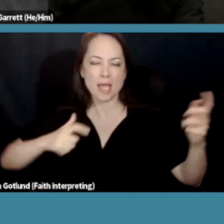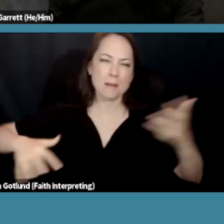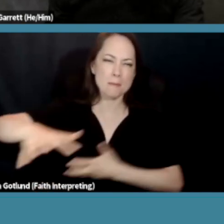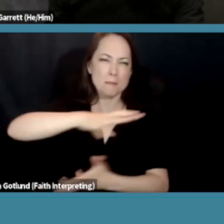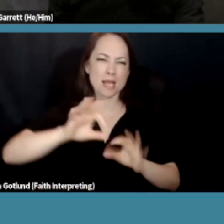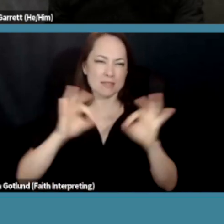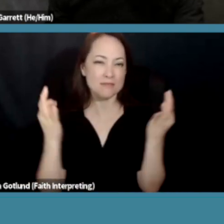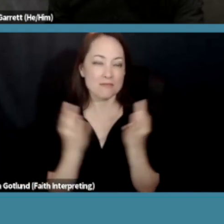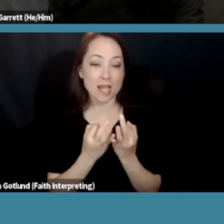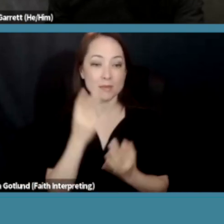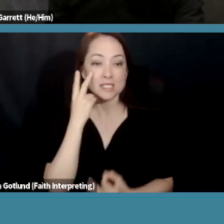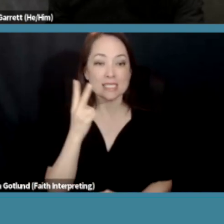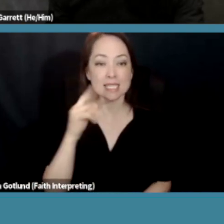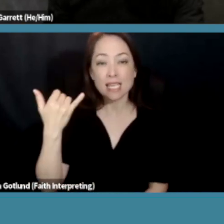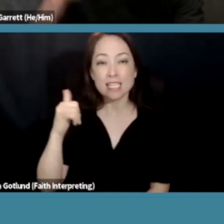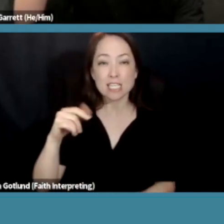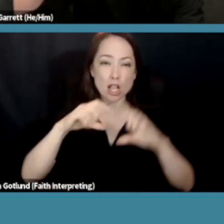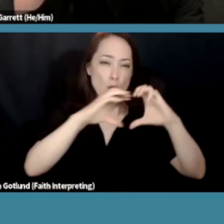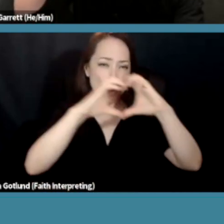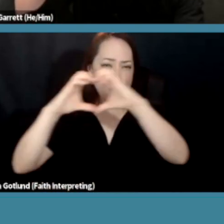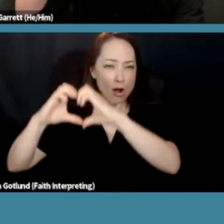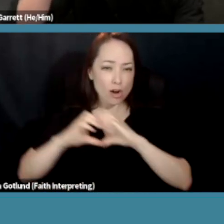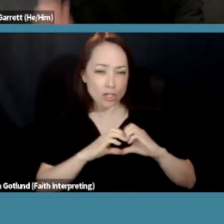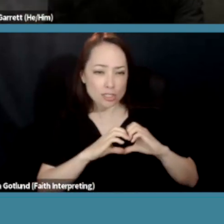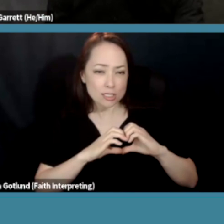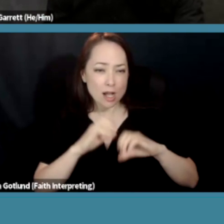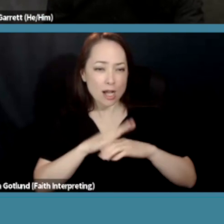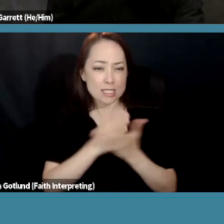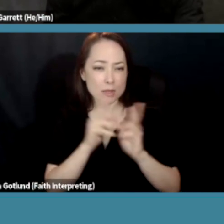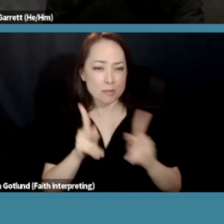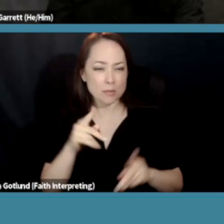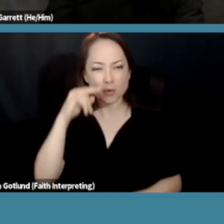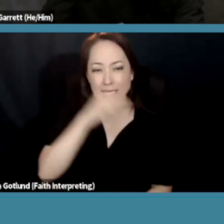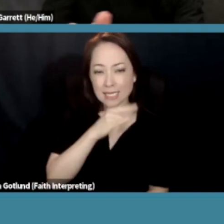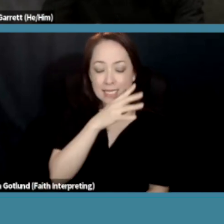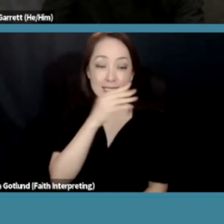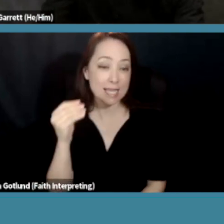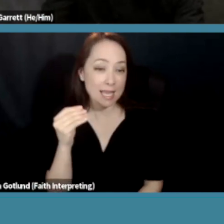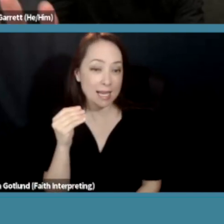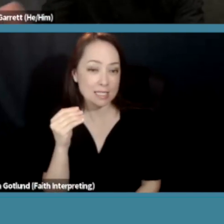You'll see yellow hearts around some of the individuals there. You'll see kiddos, and there's three photos